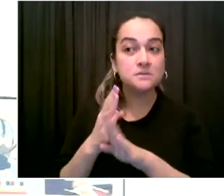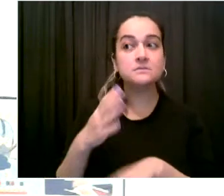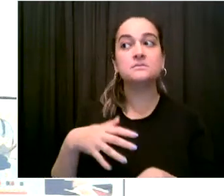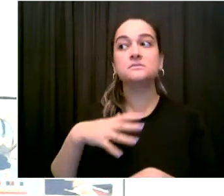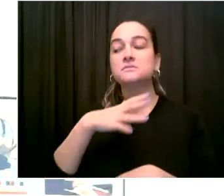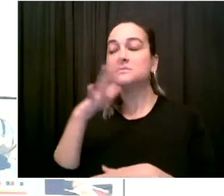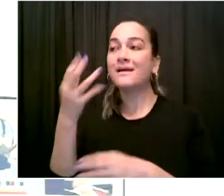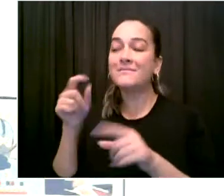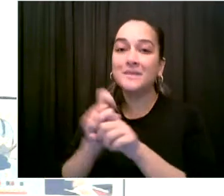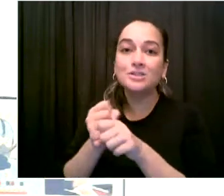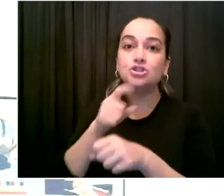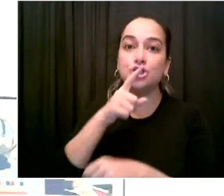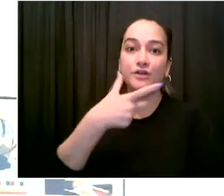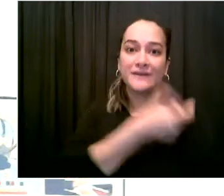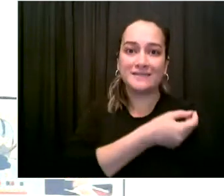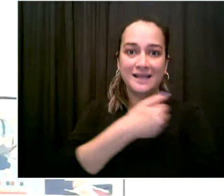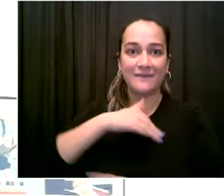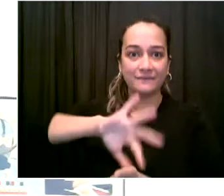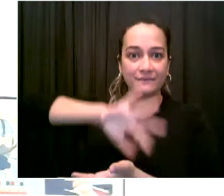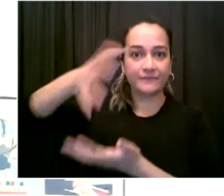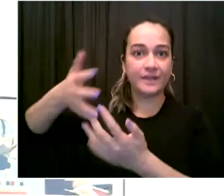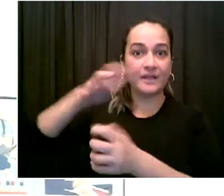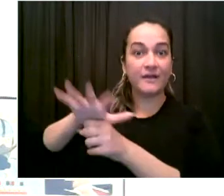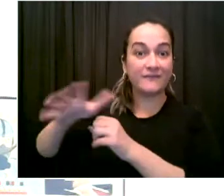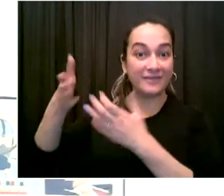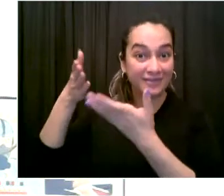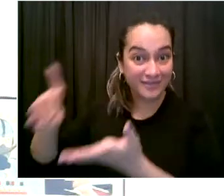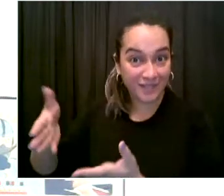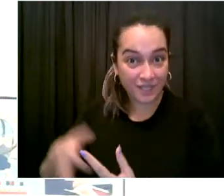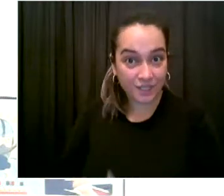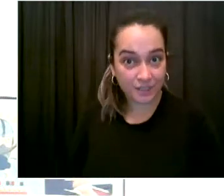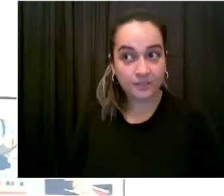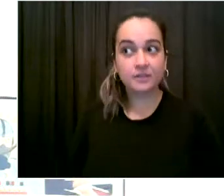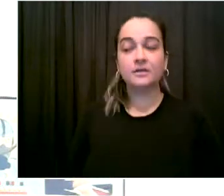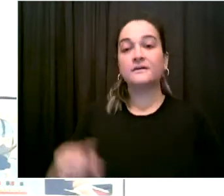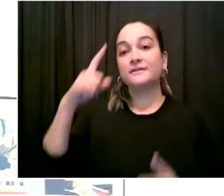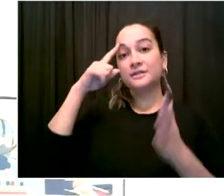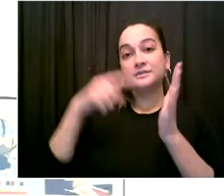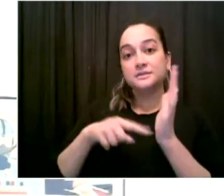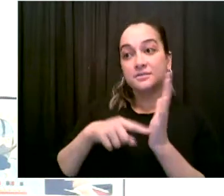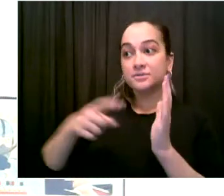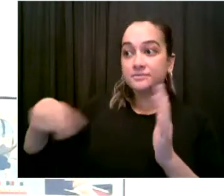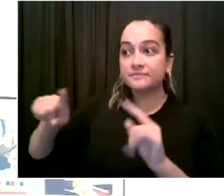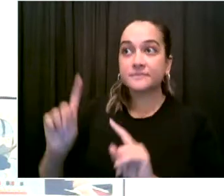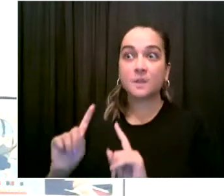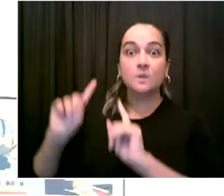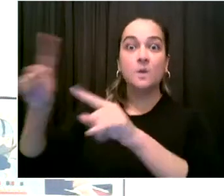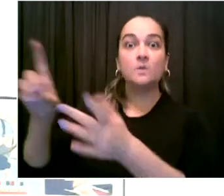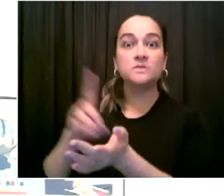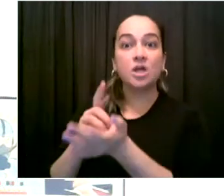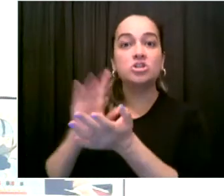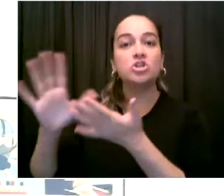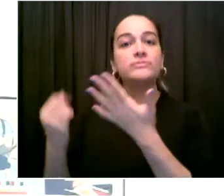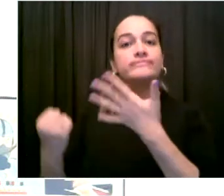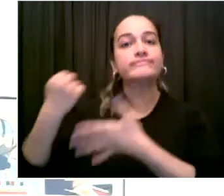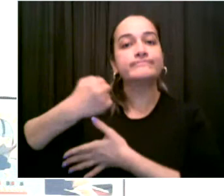ENOUGH SUPPLY OF THE VACCINE, WHETHER IT'S A FAMILY DOCTOR OR A HOSPITAL OR